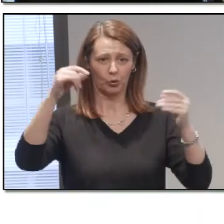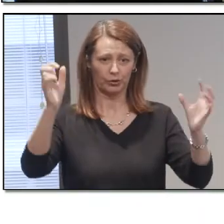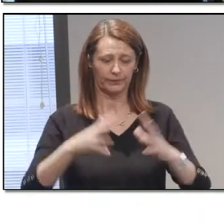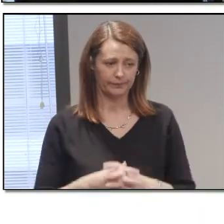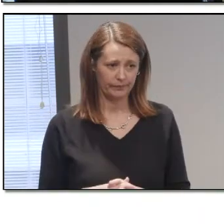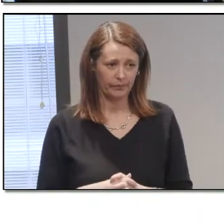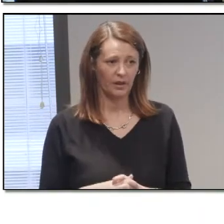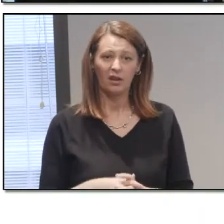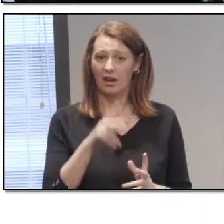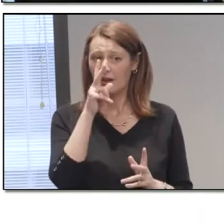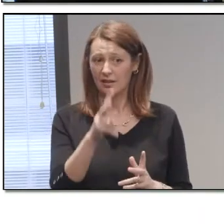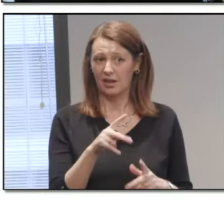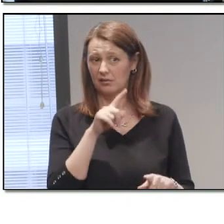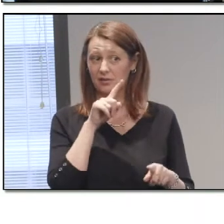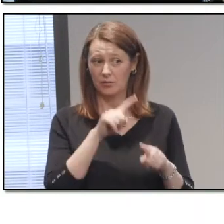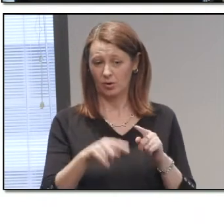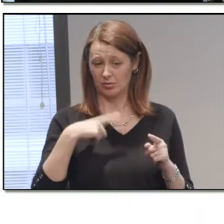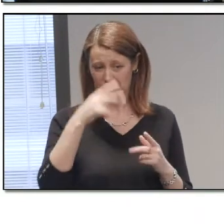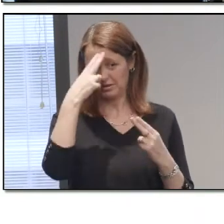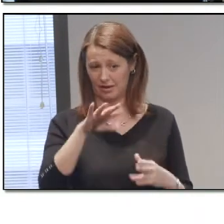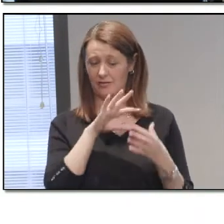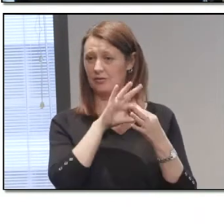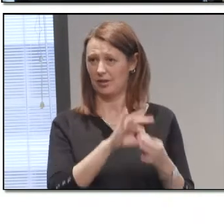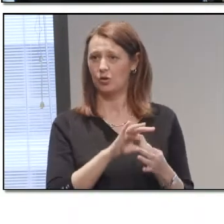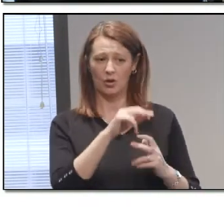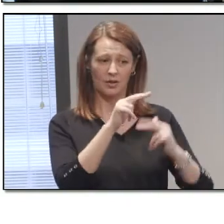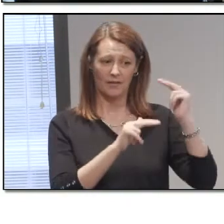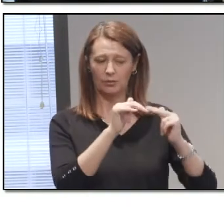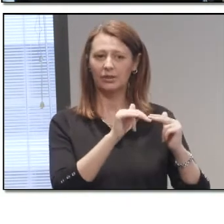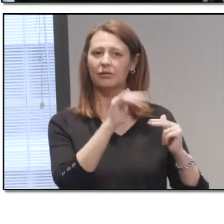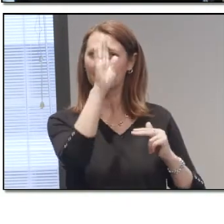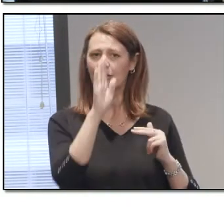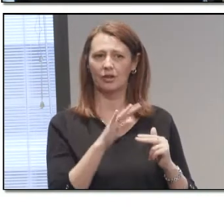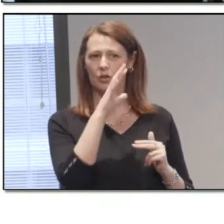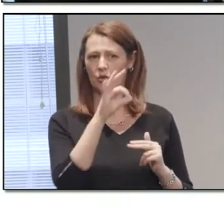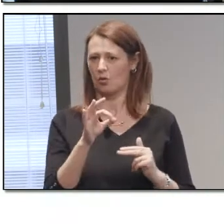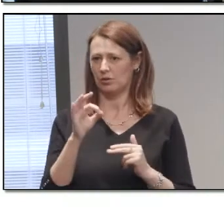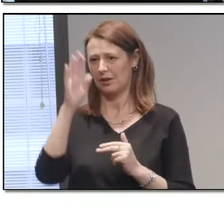again many of those deaths are attributable to developing countries not countries like Australia